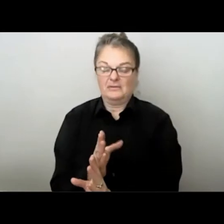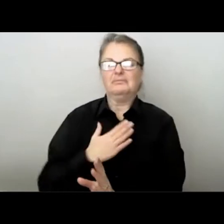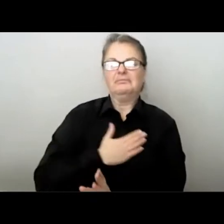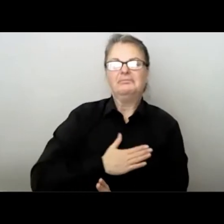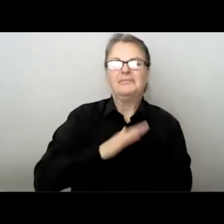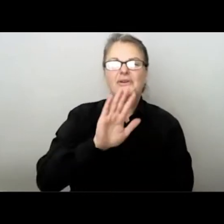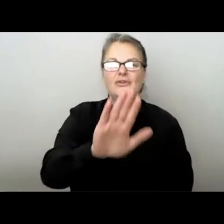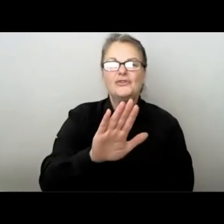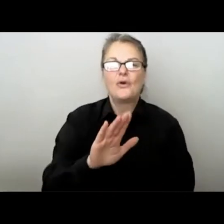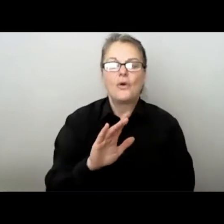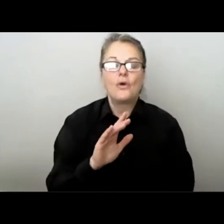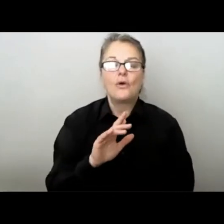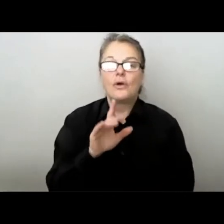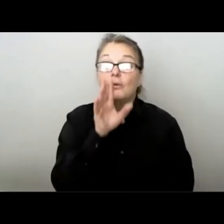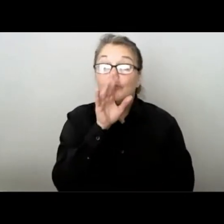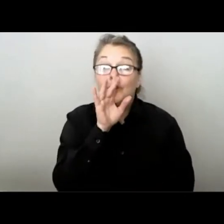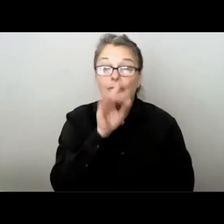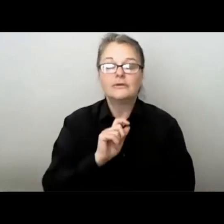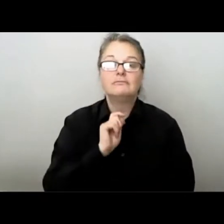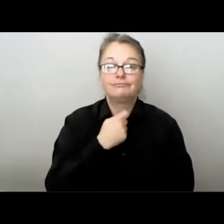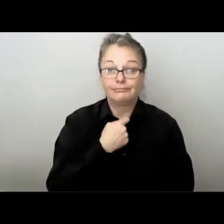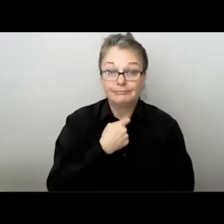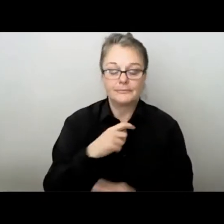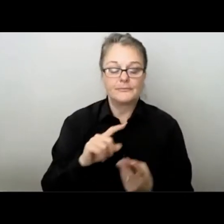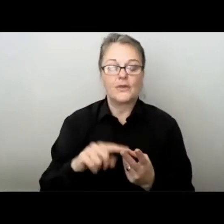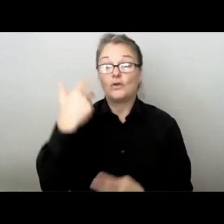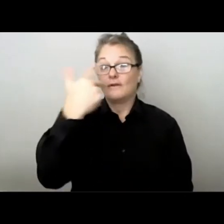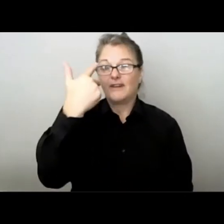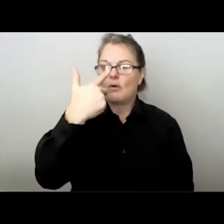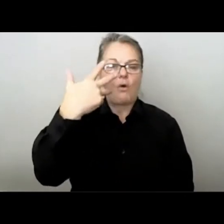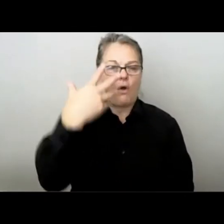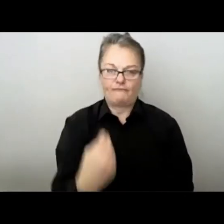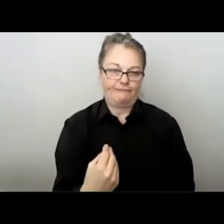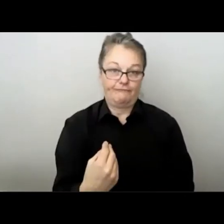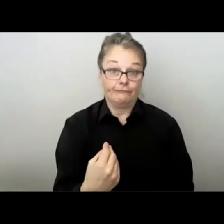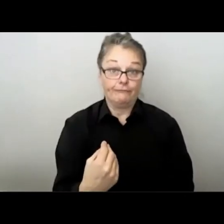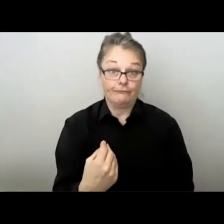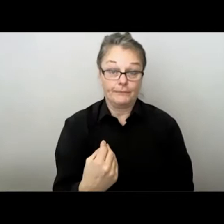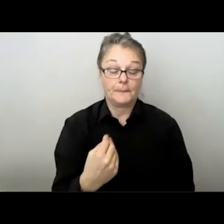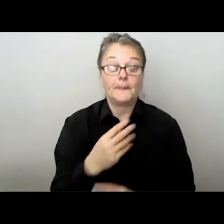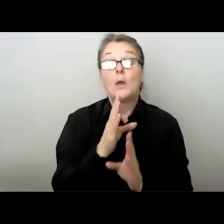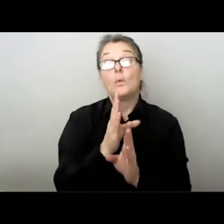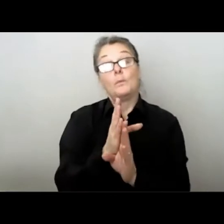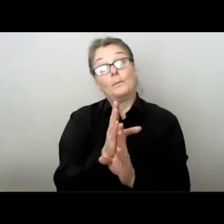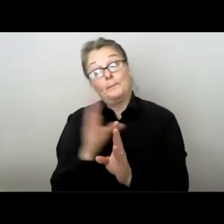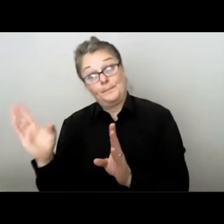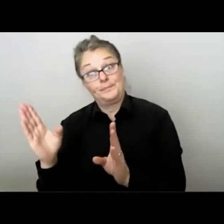ON MUTE AND YOUR VIDEO TURNED OFF. AND THEN ONCE WE GO INTO THE SECOND HALF,